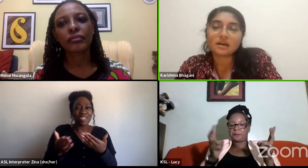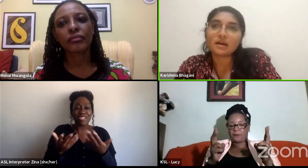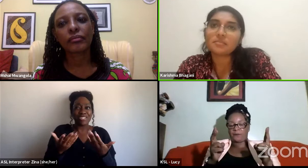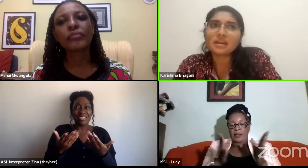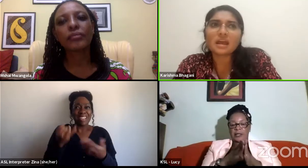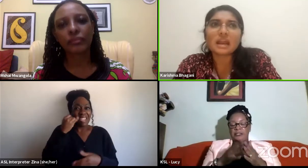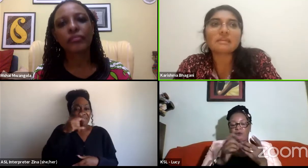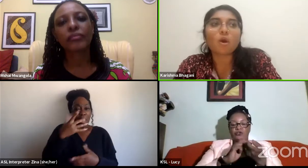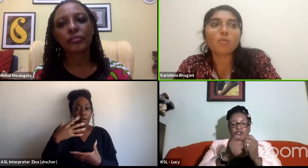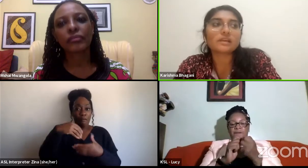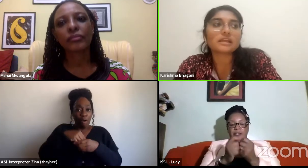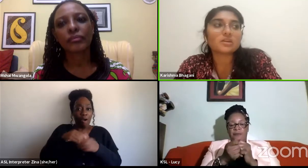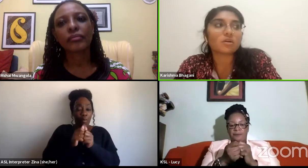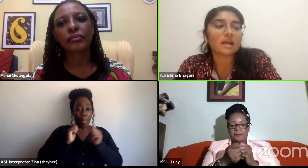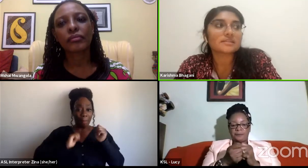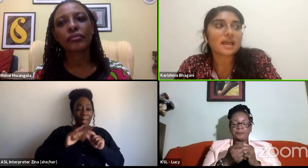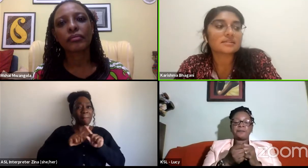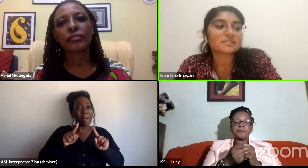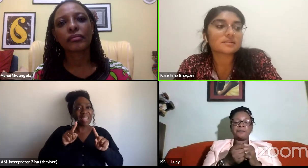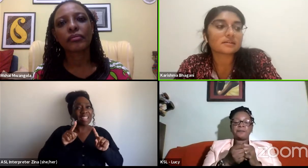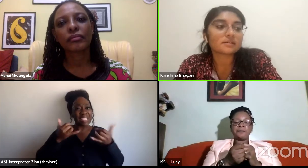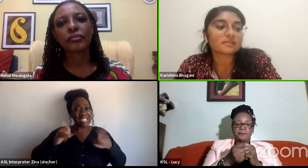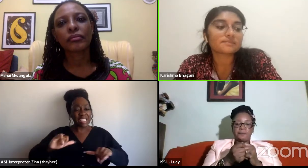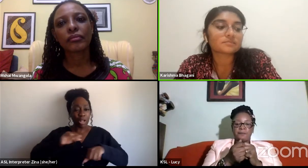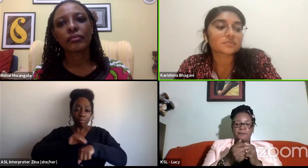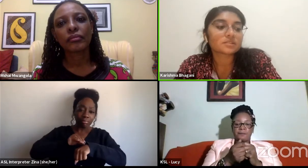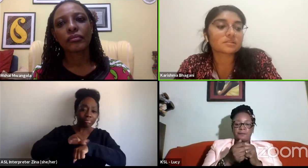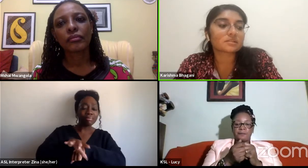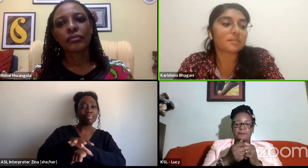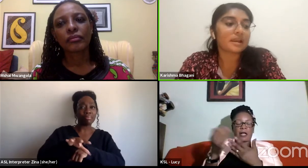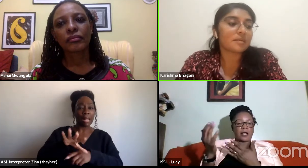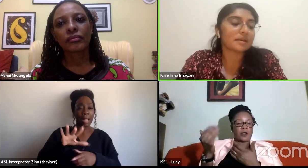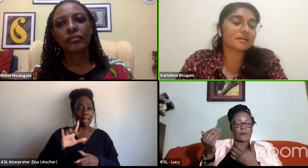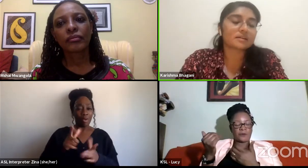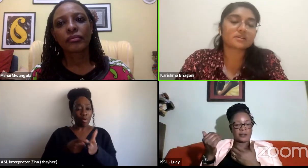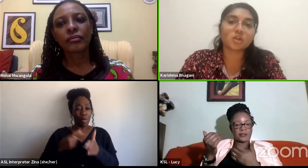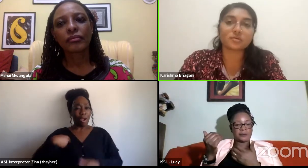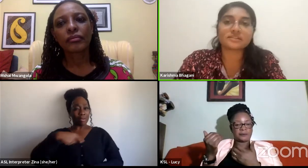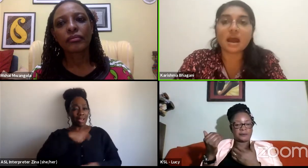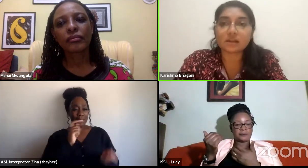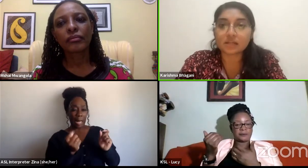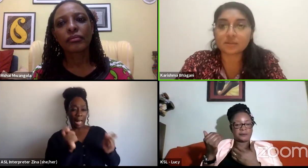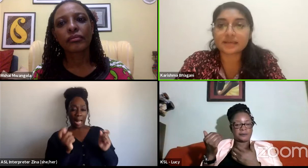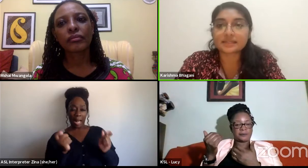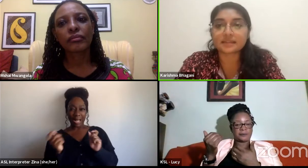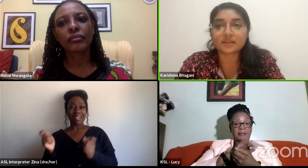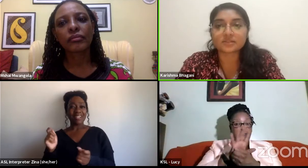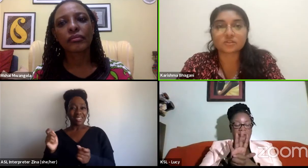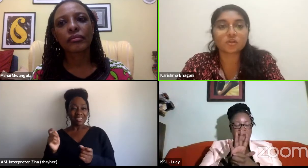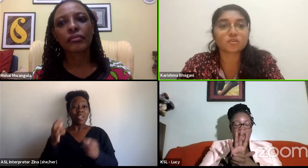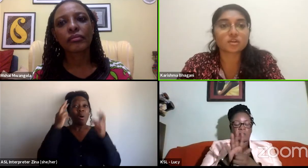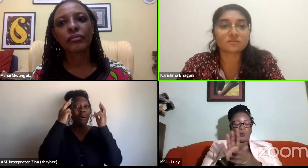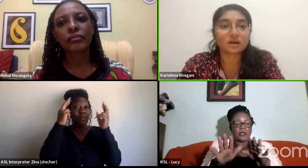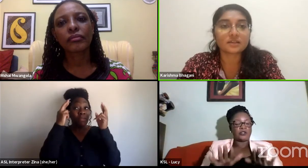And I think, hopefully, as the pandemic slows down a little bit, and there's a solution for us,